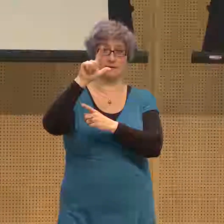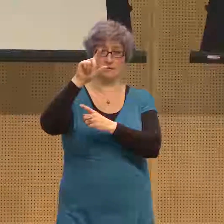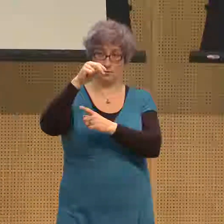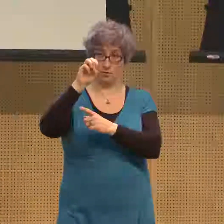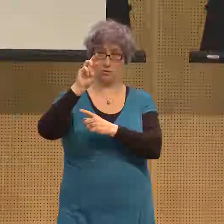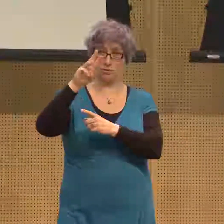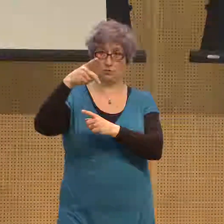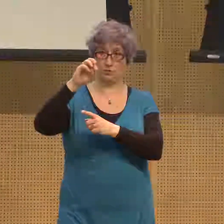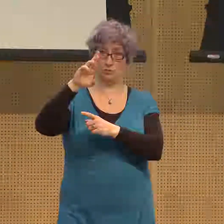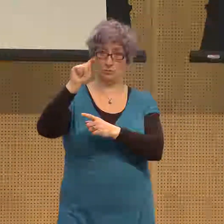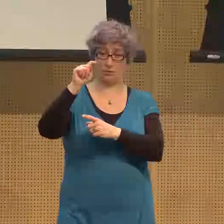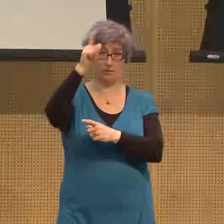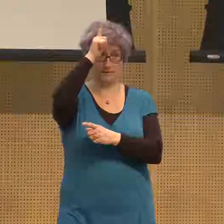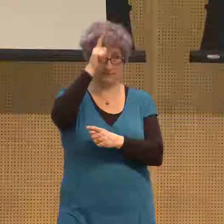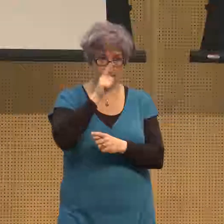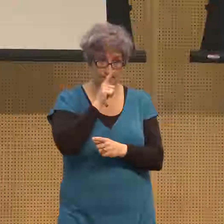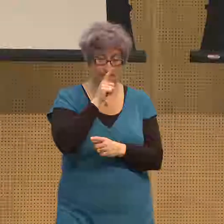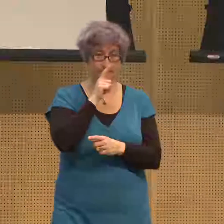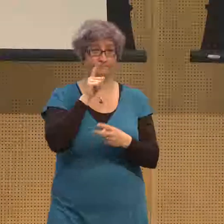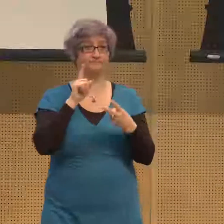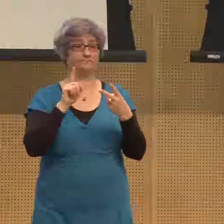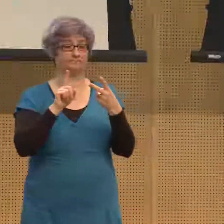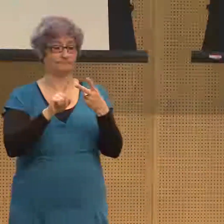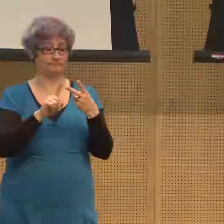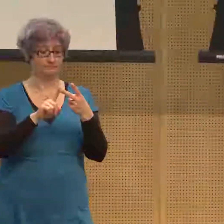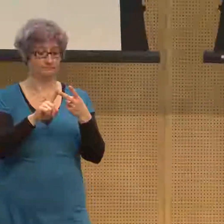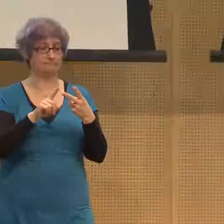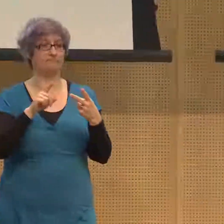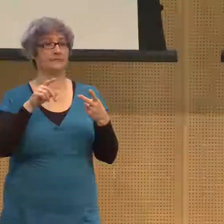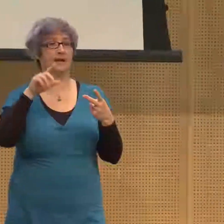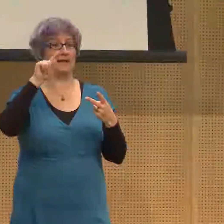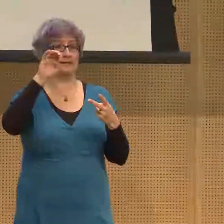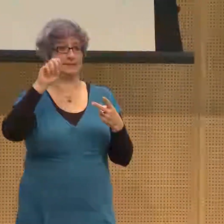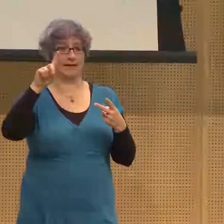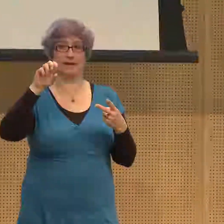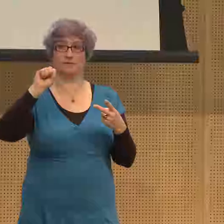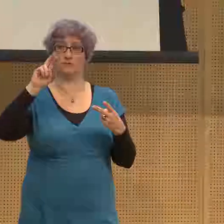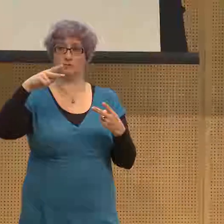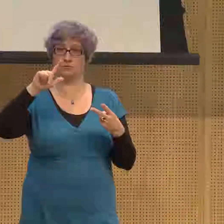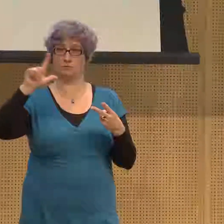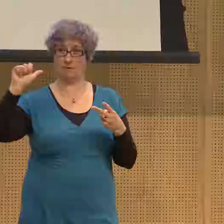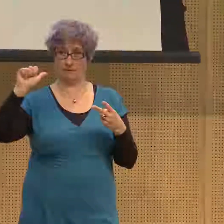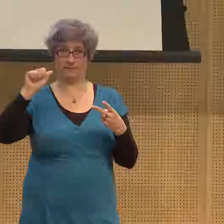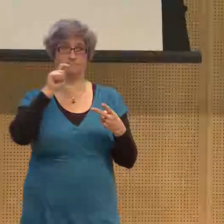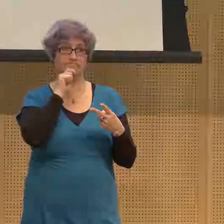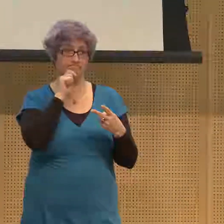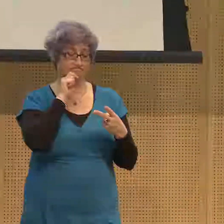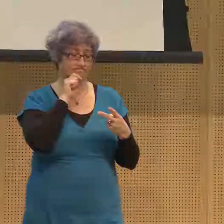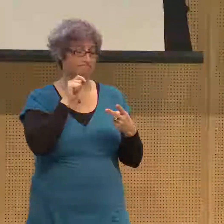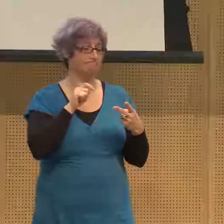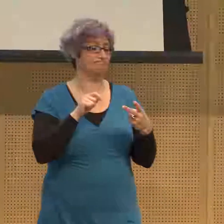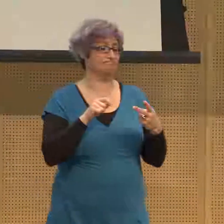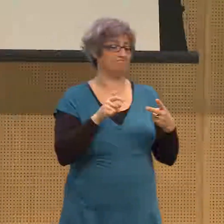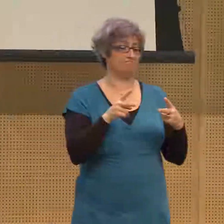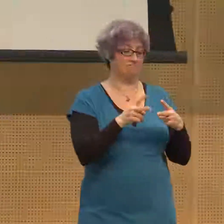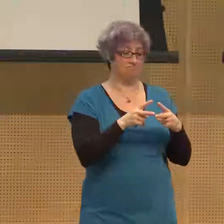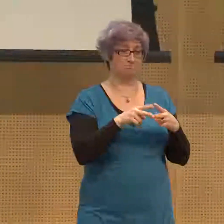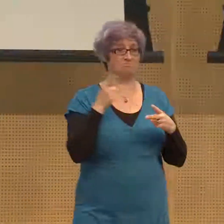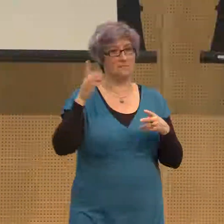The first was Lisa Newport, and the other was Ted Supalla.